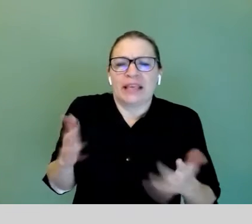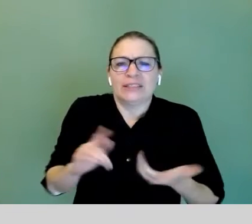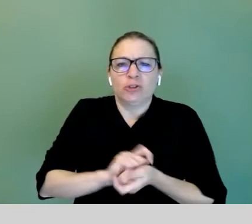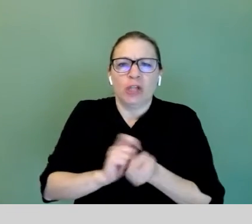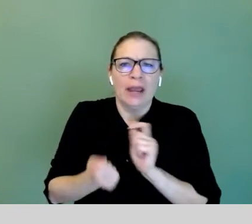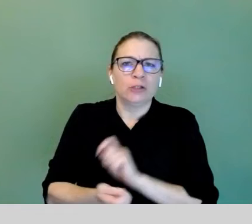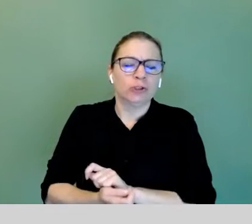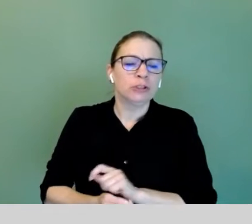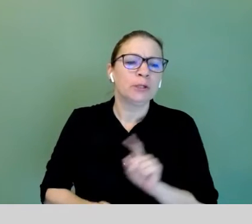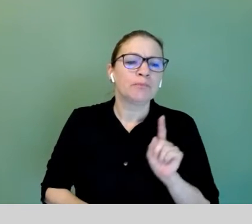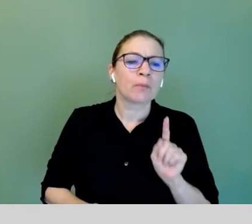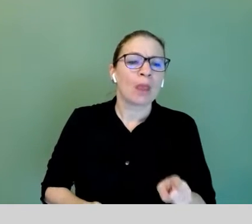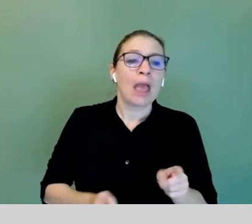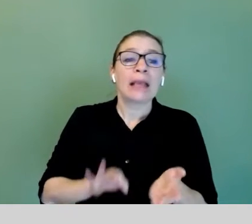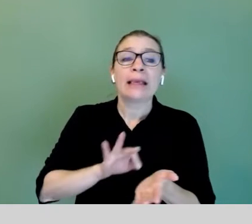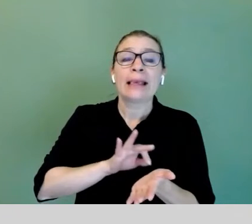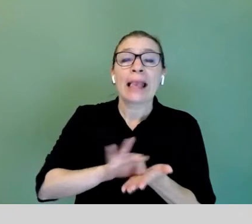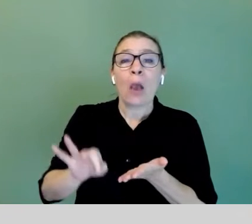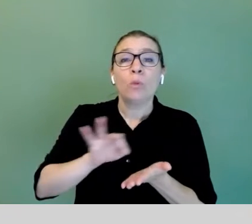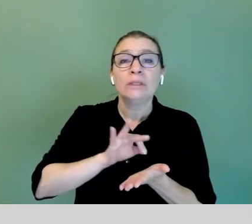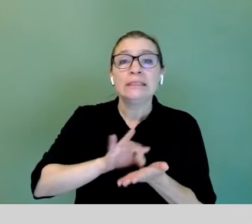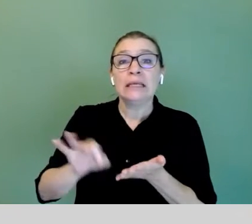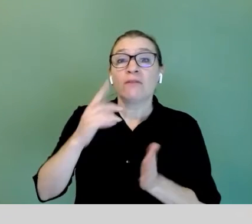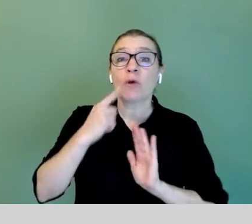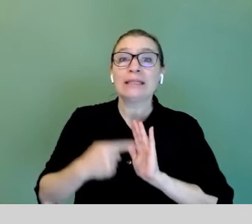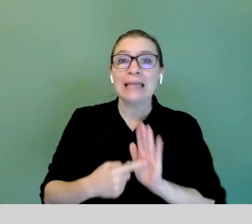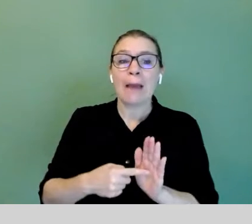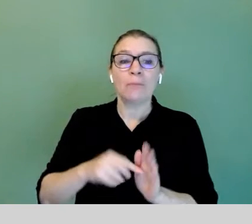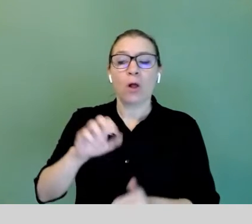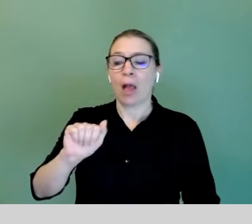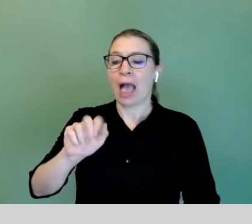Another thing that has changed is counting,